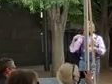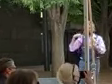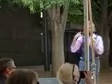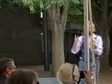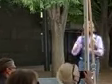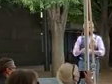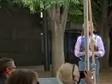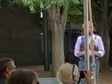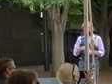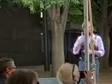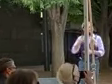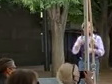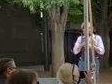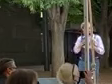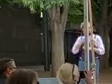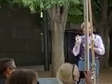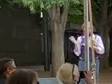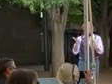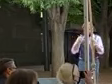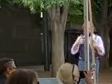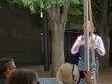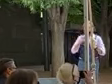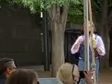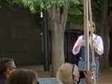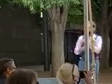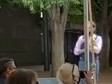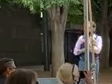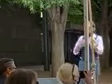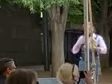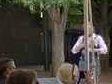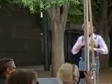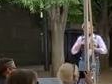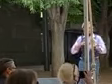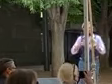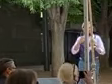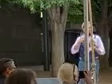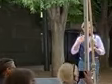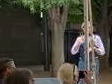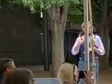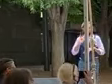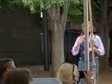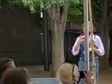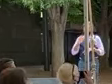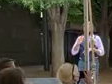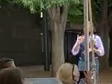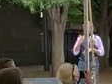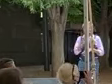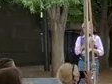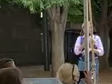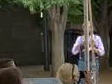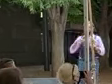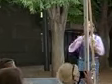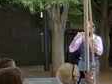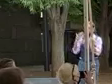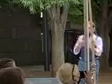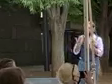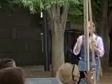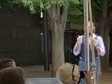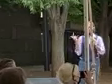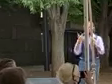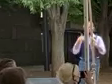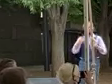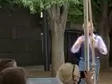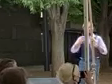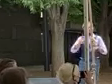They should ensure all of us can enjoy national parks like this and that once here all of us are able to actually read about